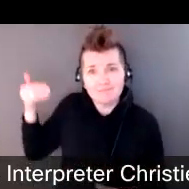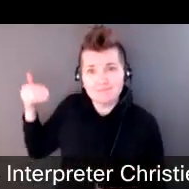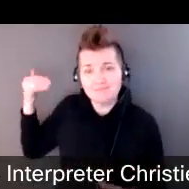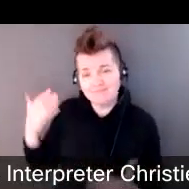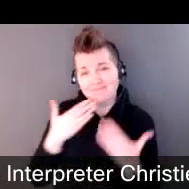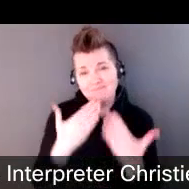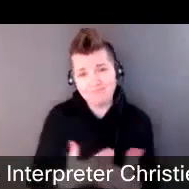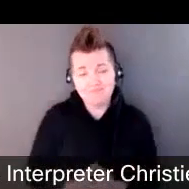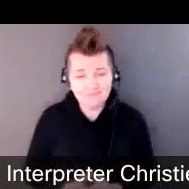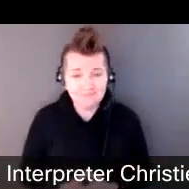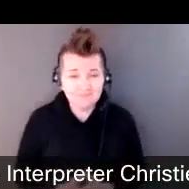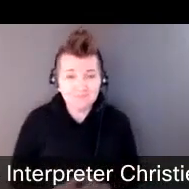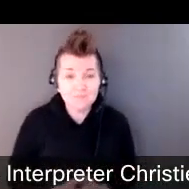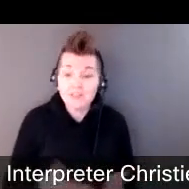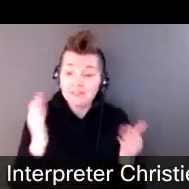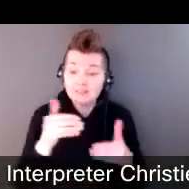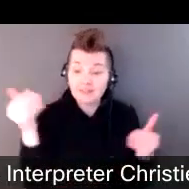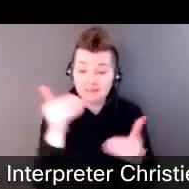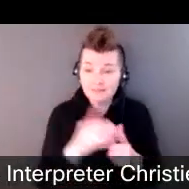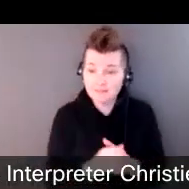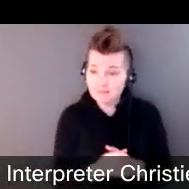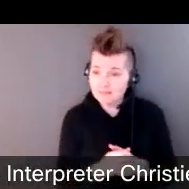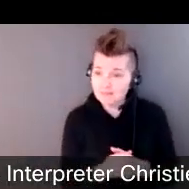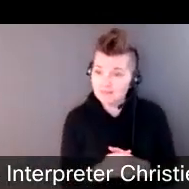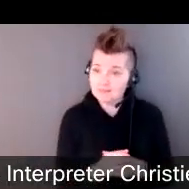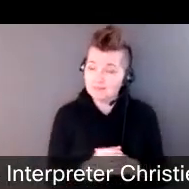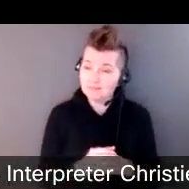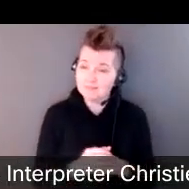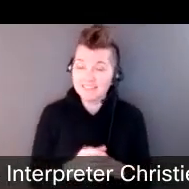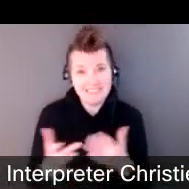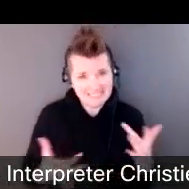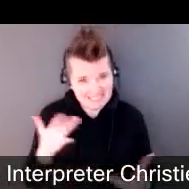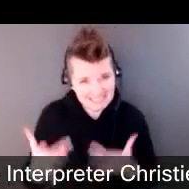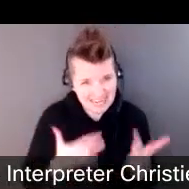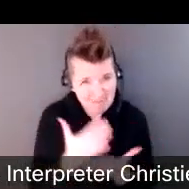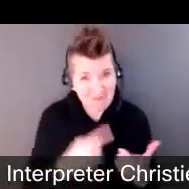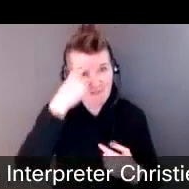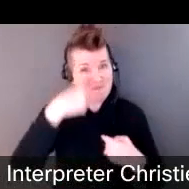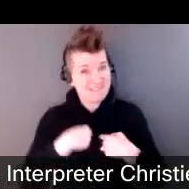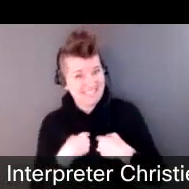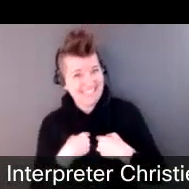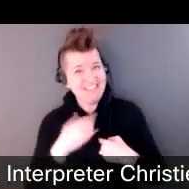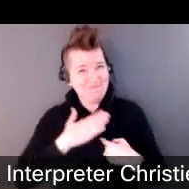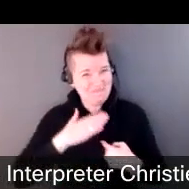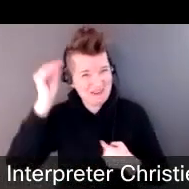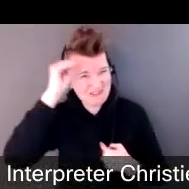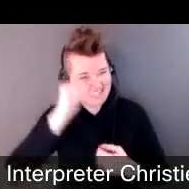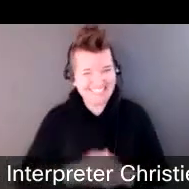Next up, this is probably the most exciting part for me personally, is the current and ongoing work.